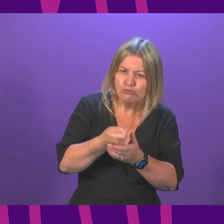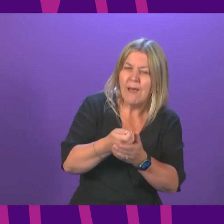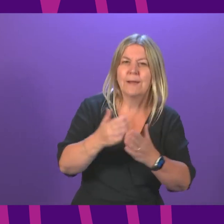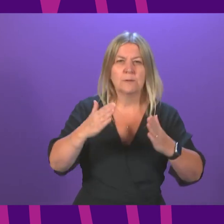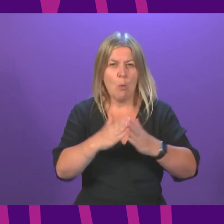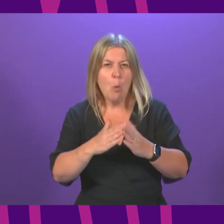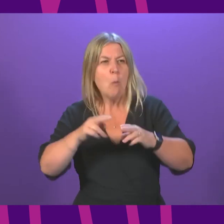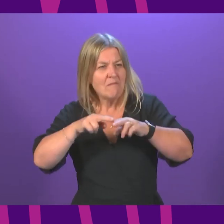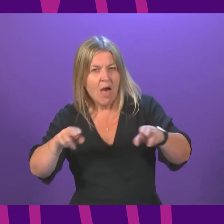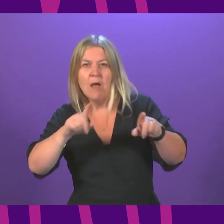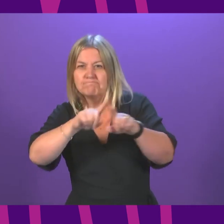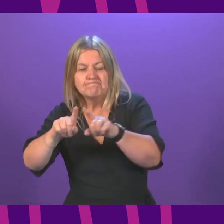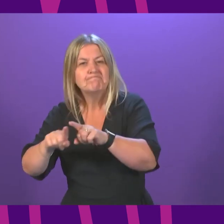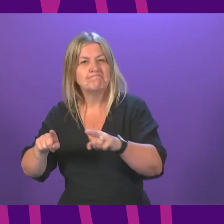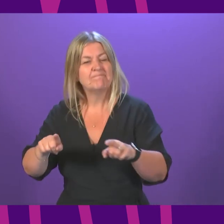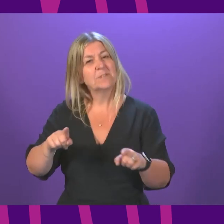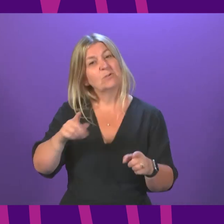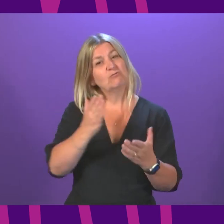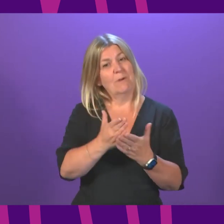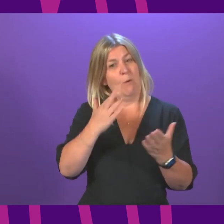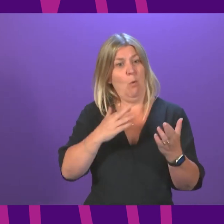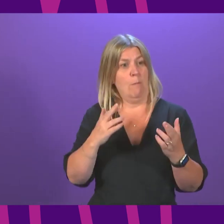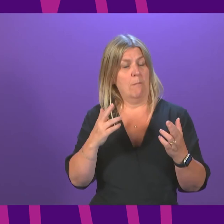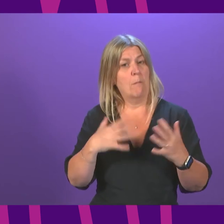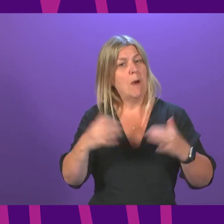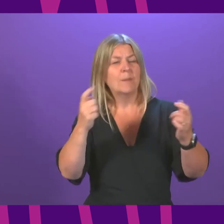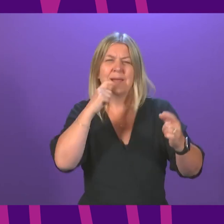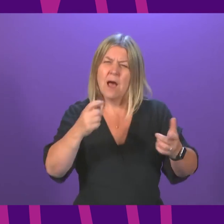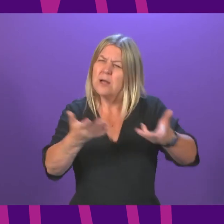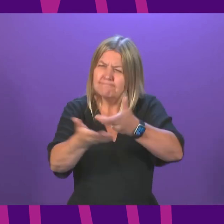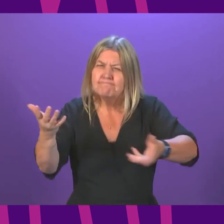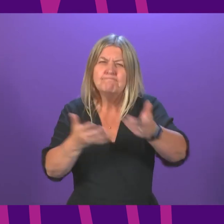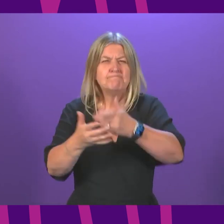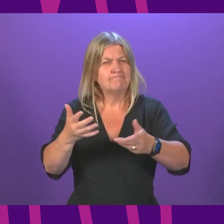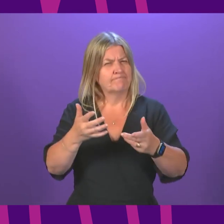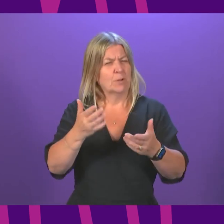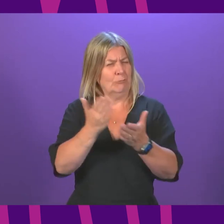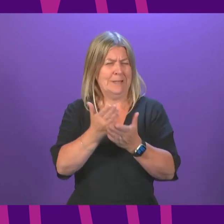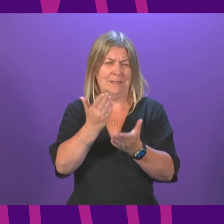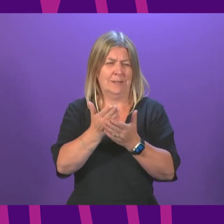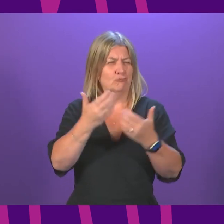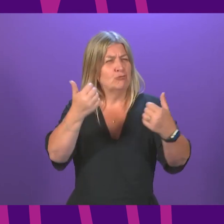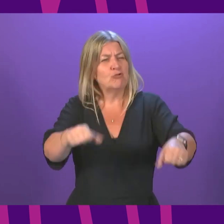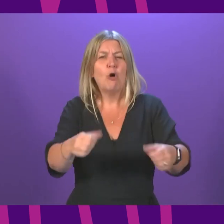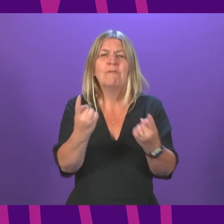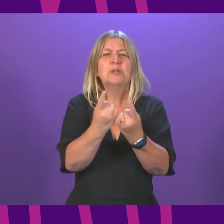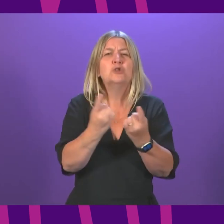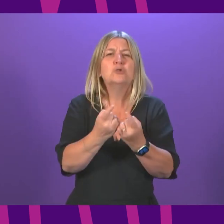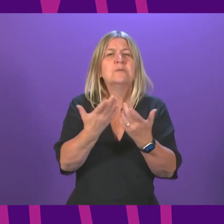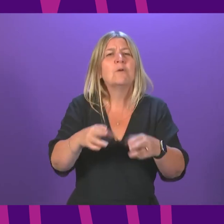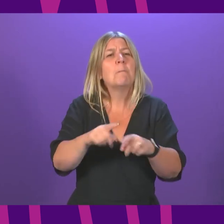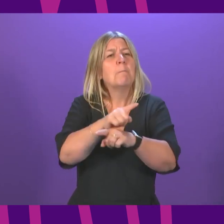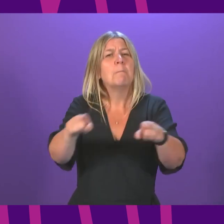of the pandemic in late summer, safeguards the supremacy of the chamber and shortens